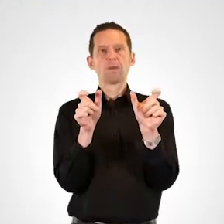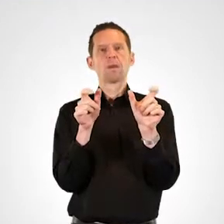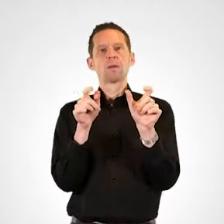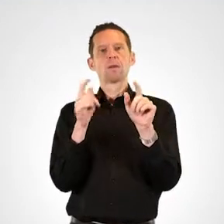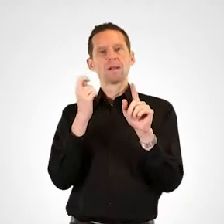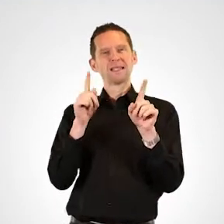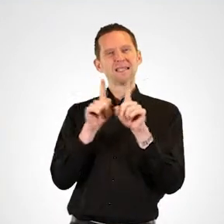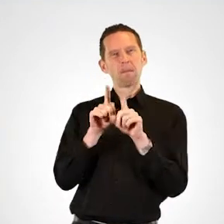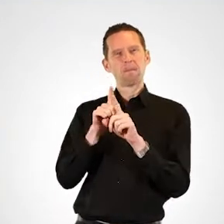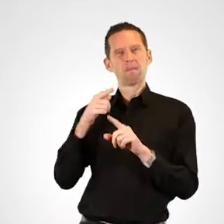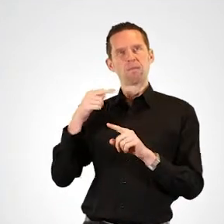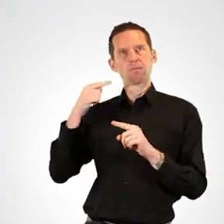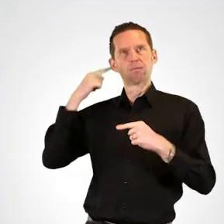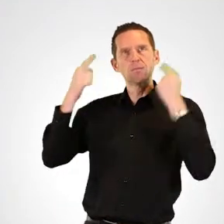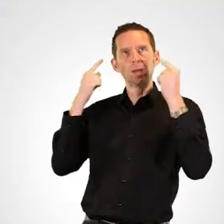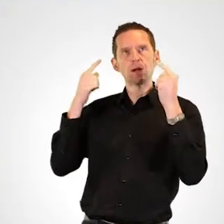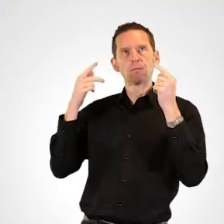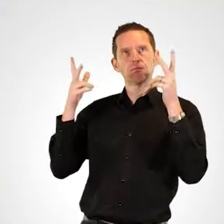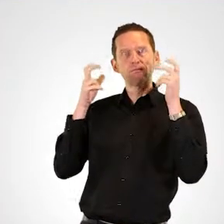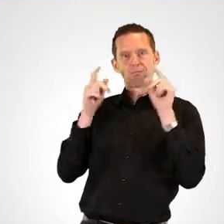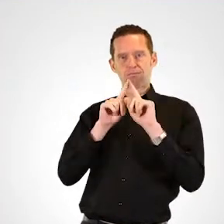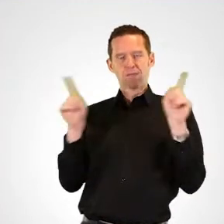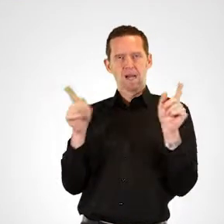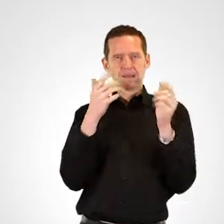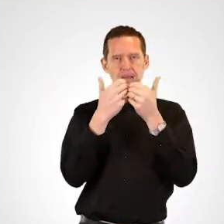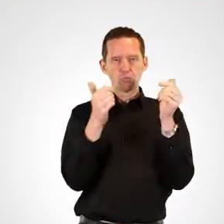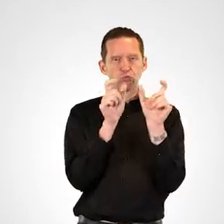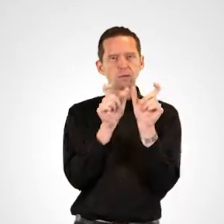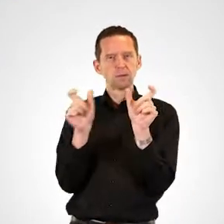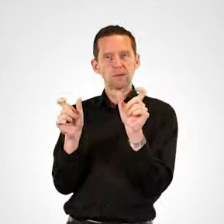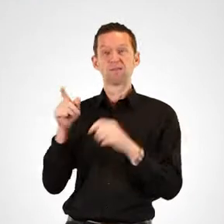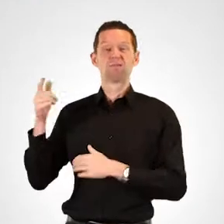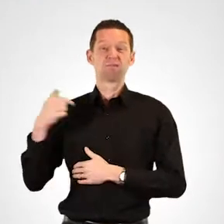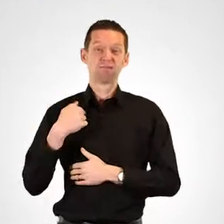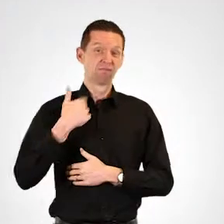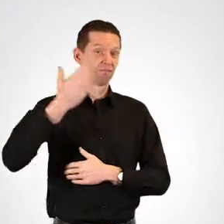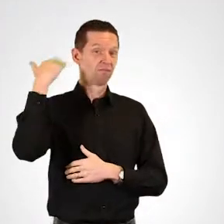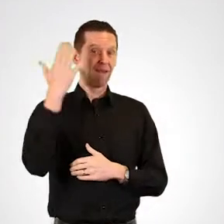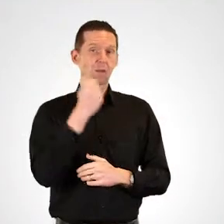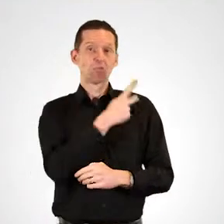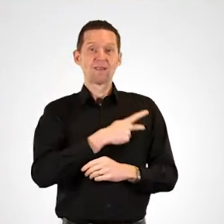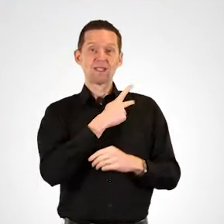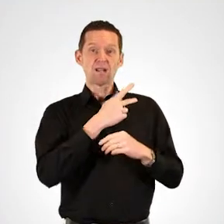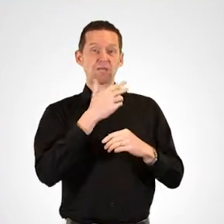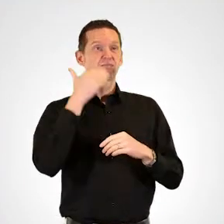phonological awareness, larger parts of language. I had a professor at the uni who said to me one time, well, not just to me, to the whole class,